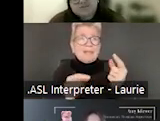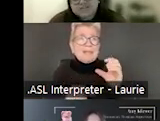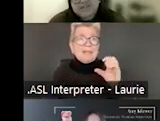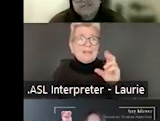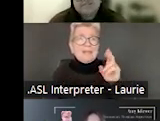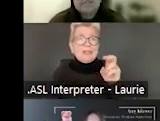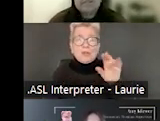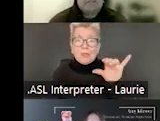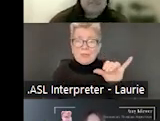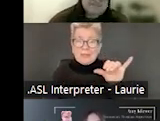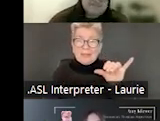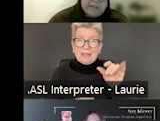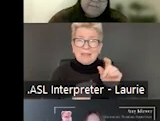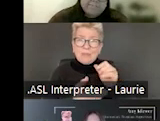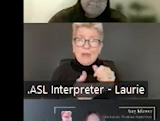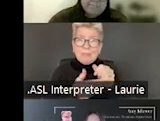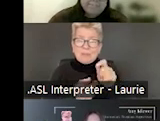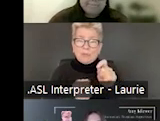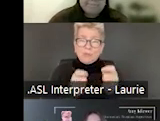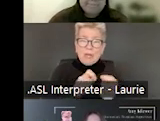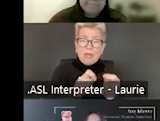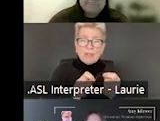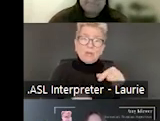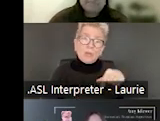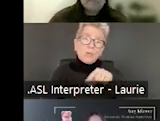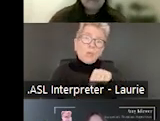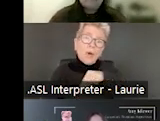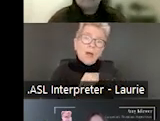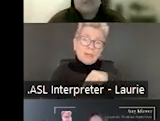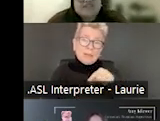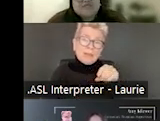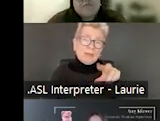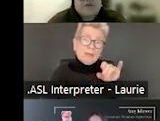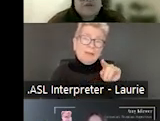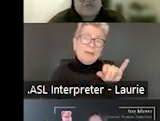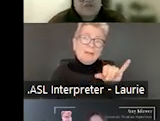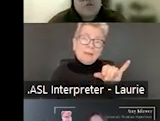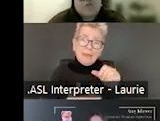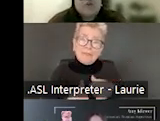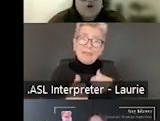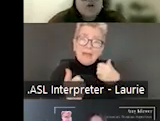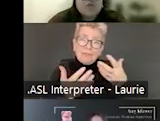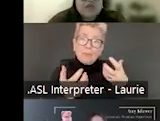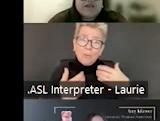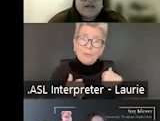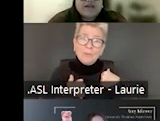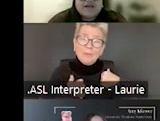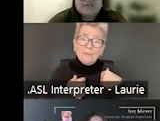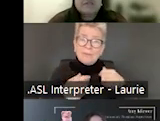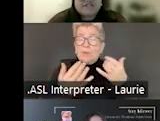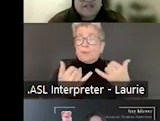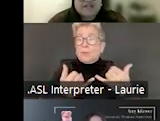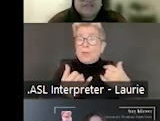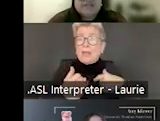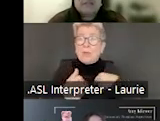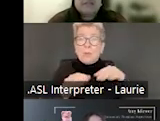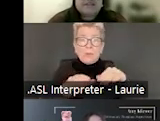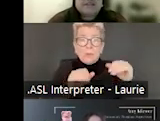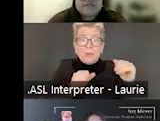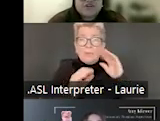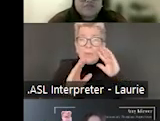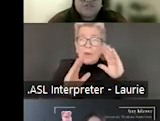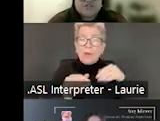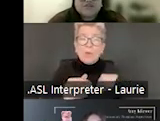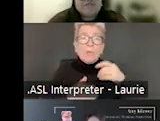to lead. In today's webinar we hope you walk away understanding data-driven options for